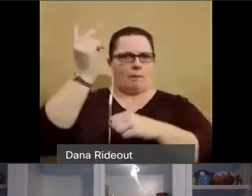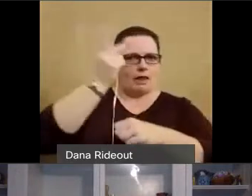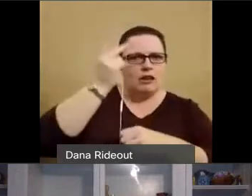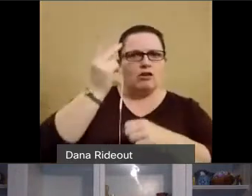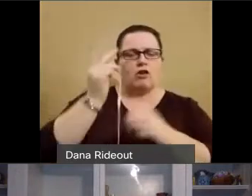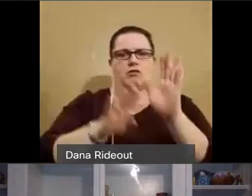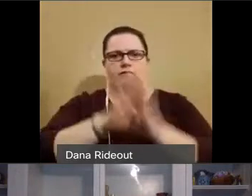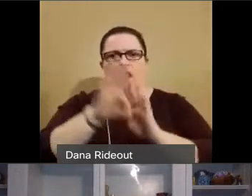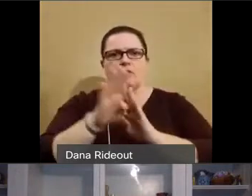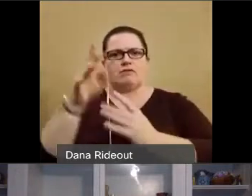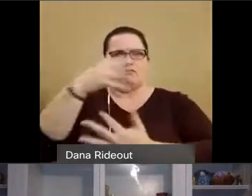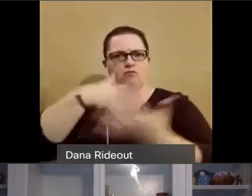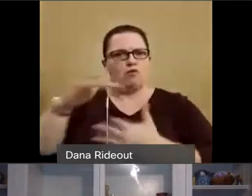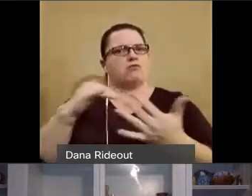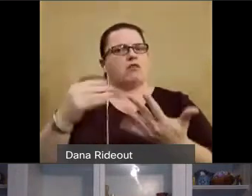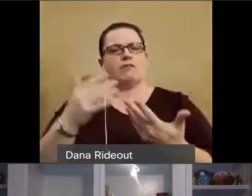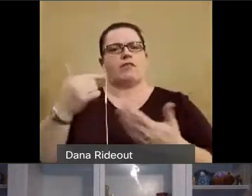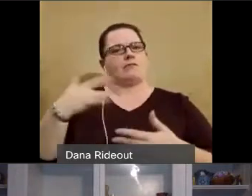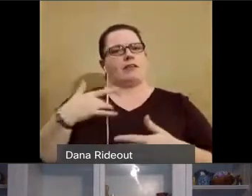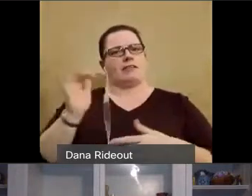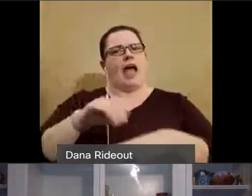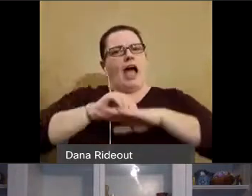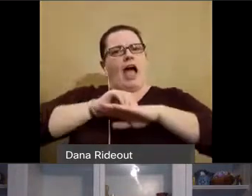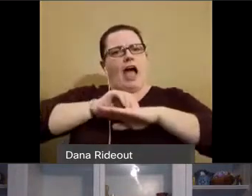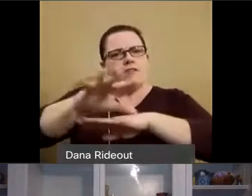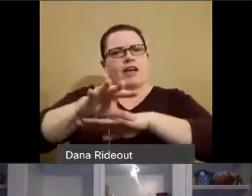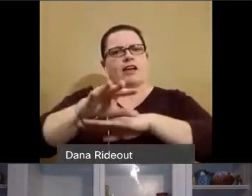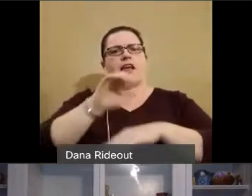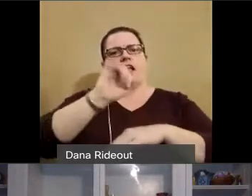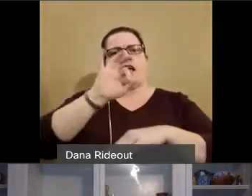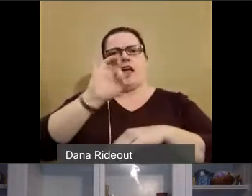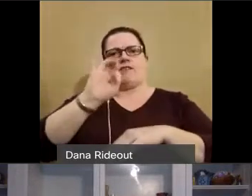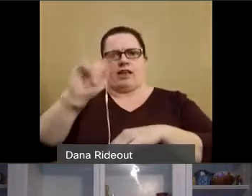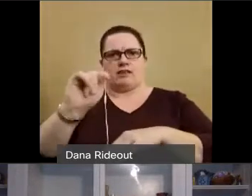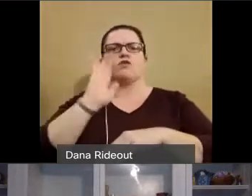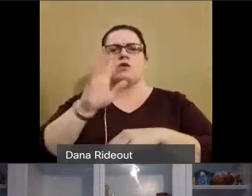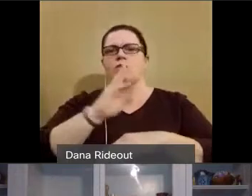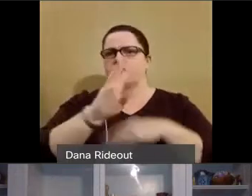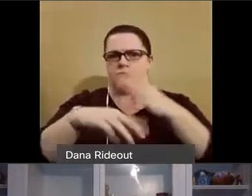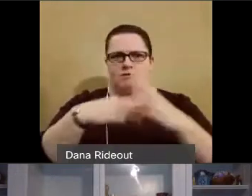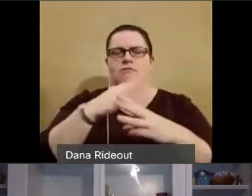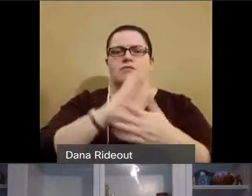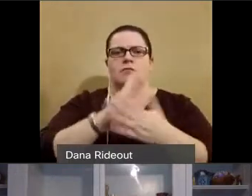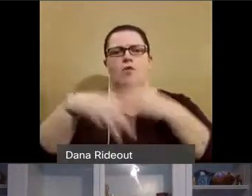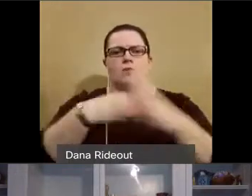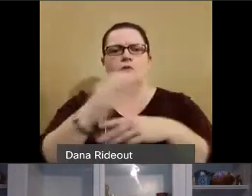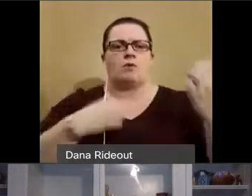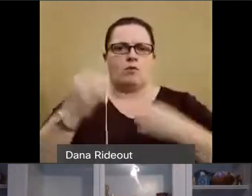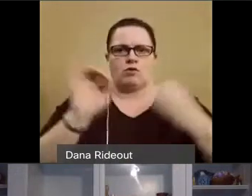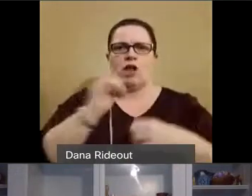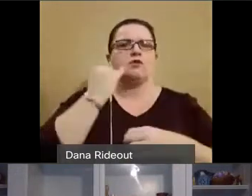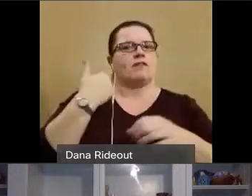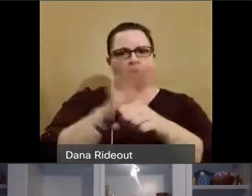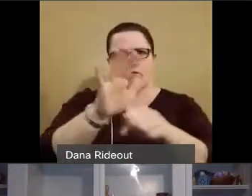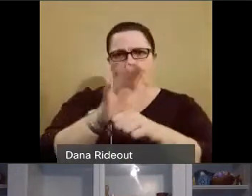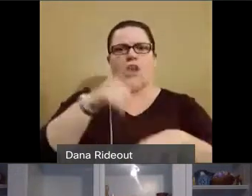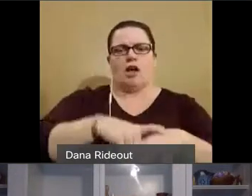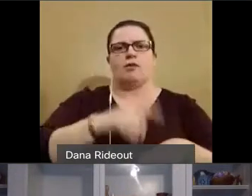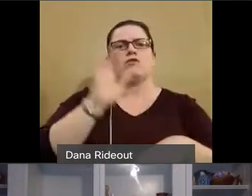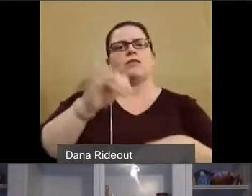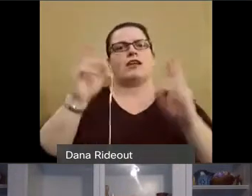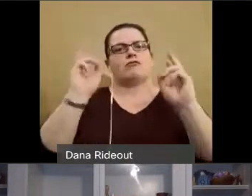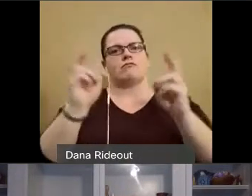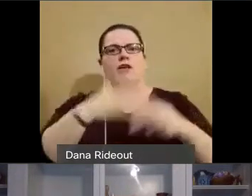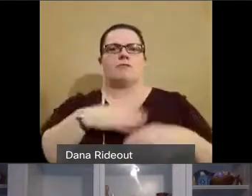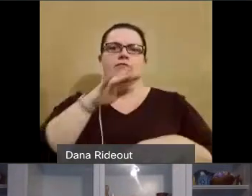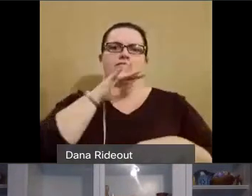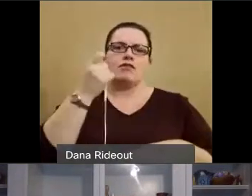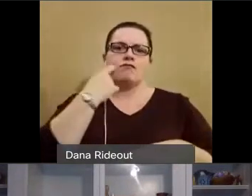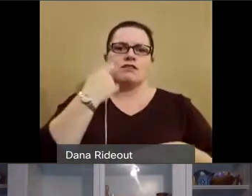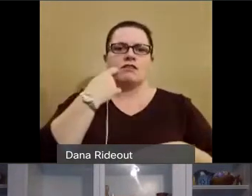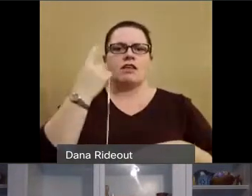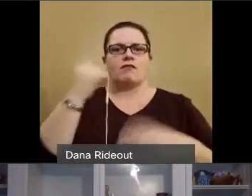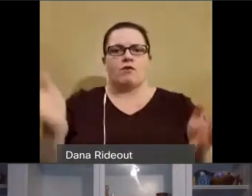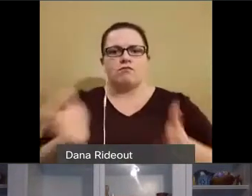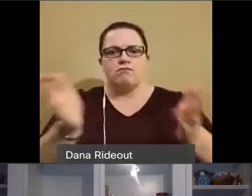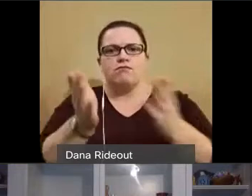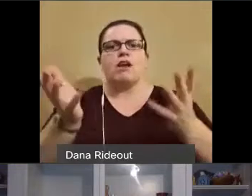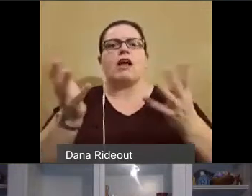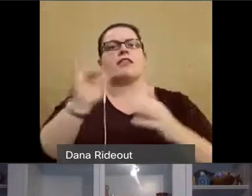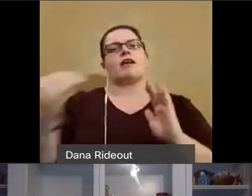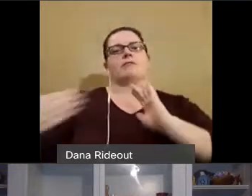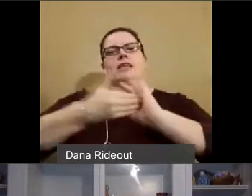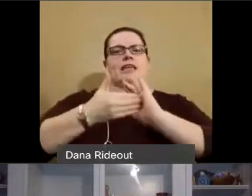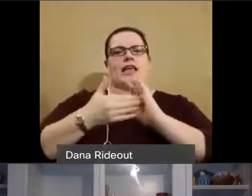And I think at at an effective level, I'm going to talk about the role of emotions, too, toward the end if I have time, but I'm gonna probably run out of time the title of the talk. I just sort of just to just to provoke is against resilience like academics.